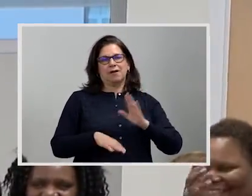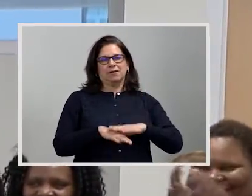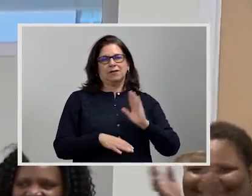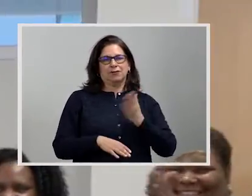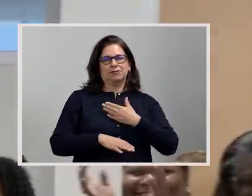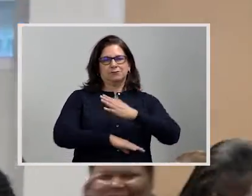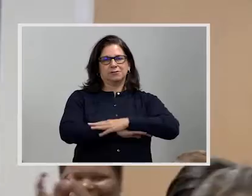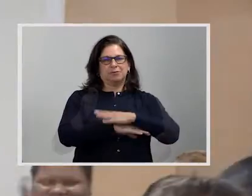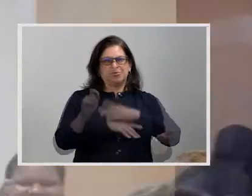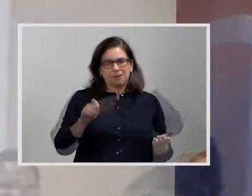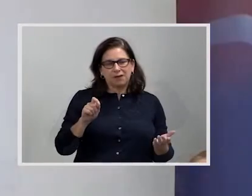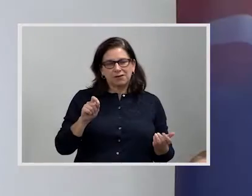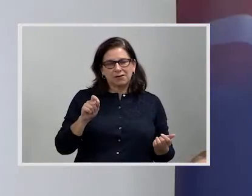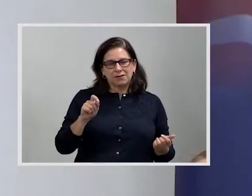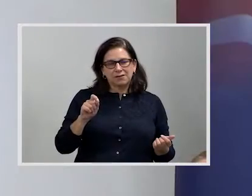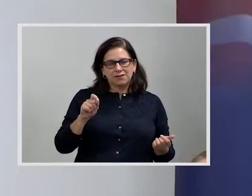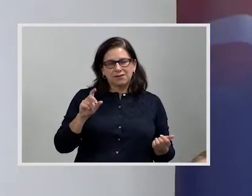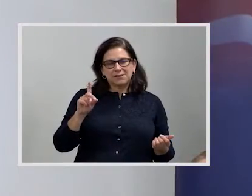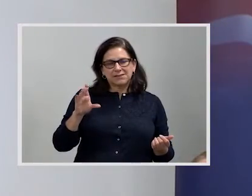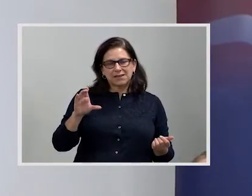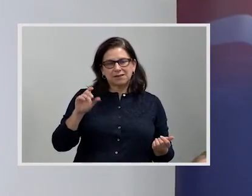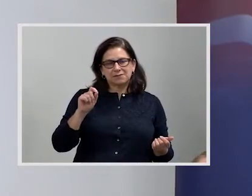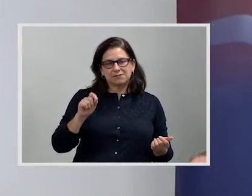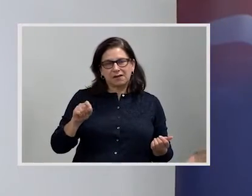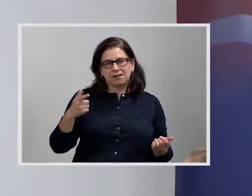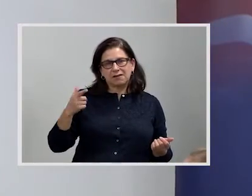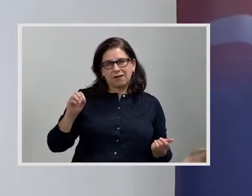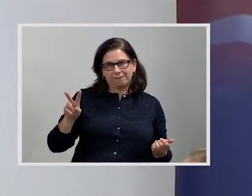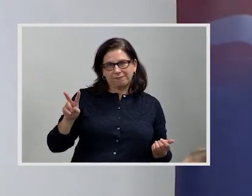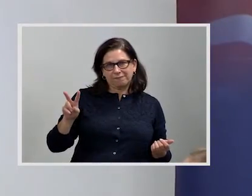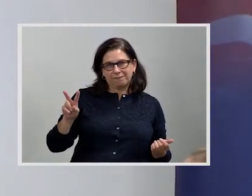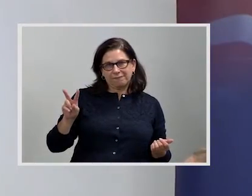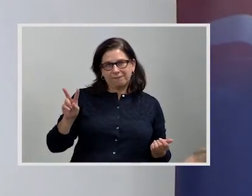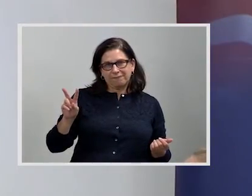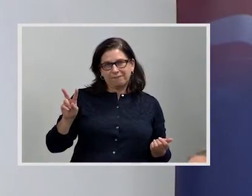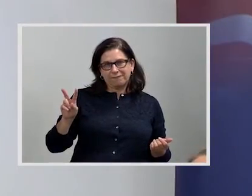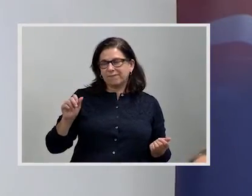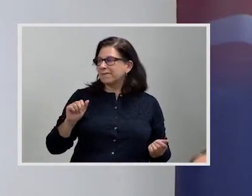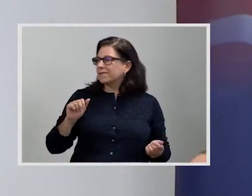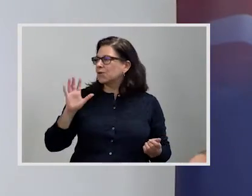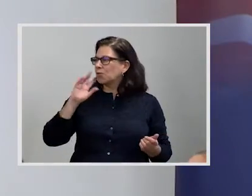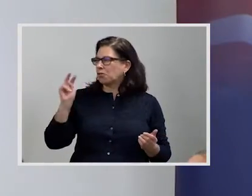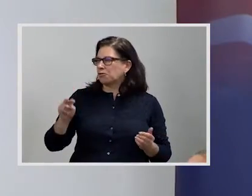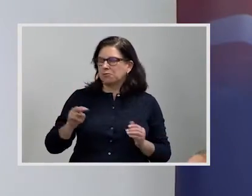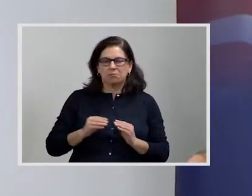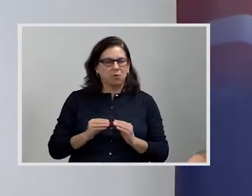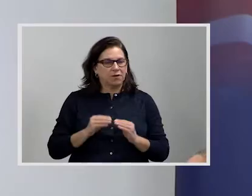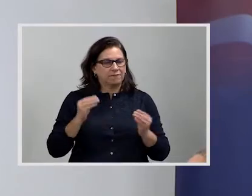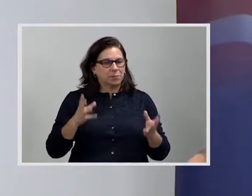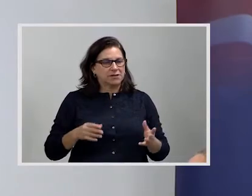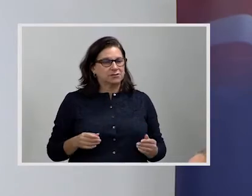THANK YOU. GREAT. TABLE 1. MY NAME IS JOSH GOODE, I AM A WARD 5 RESIDENT.